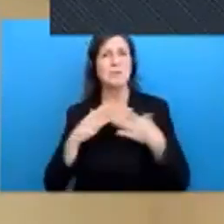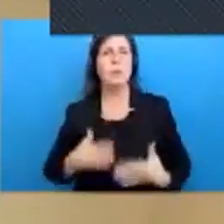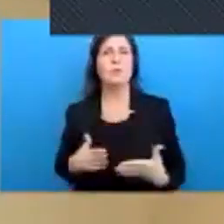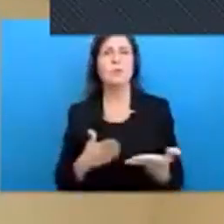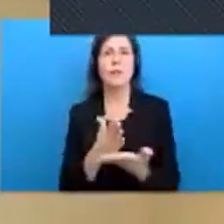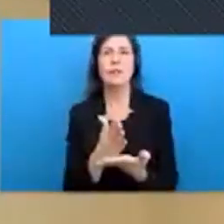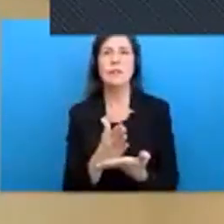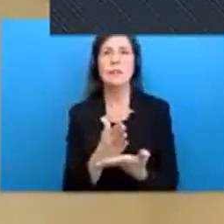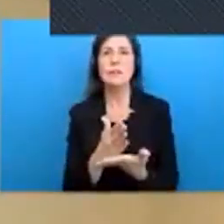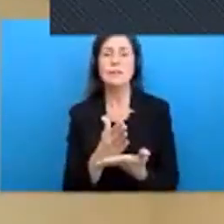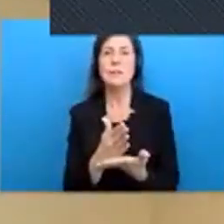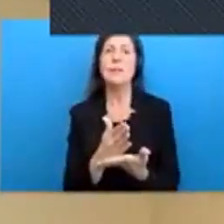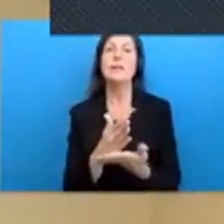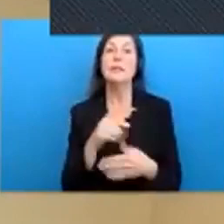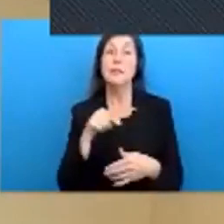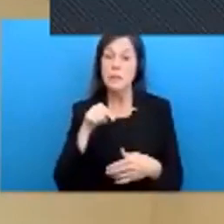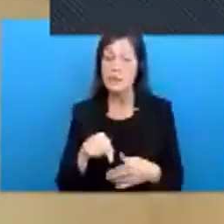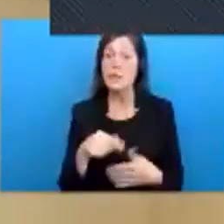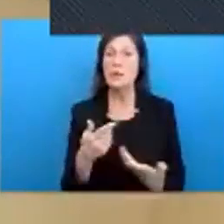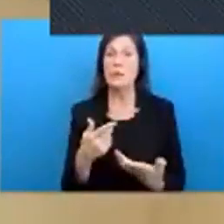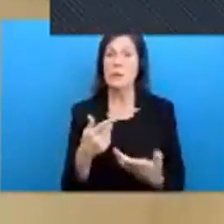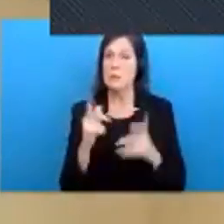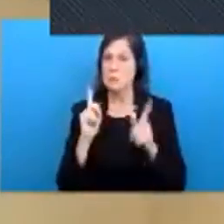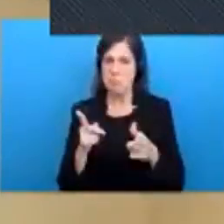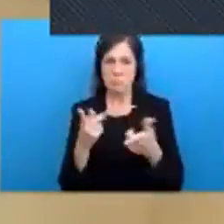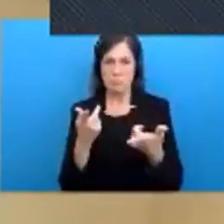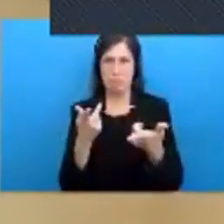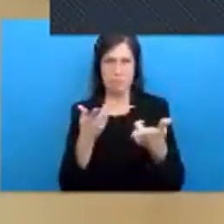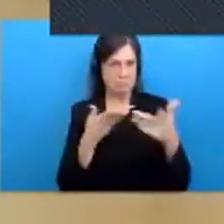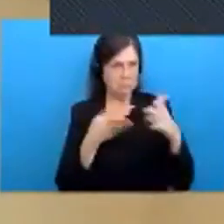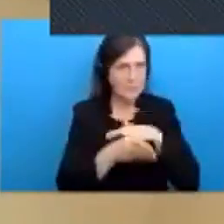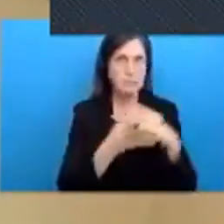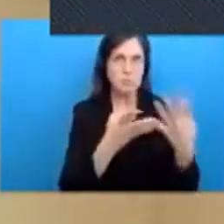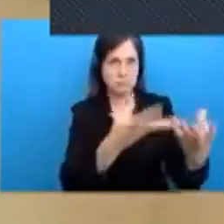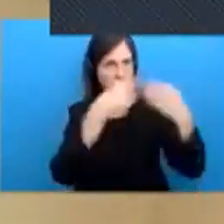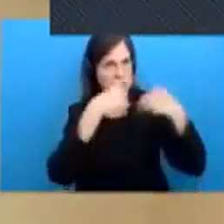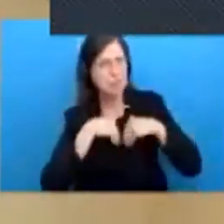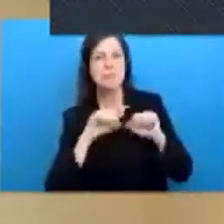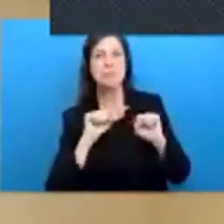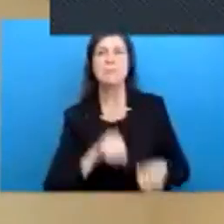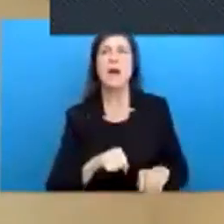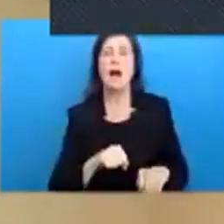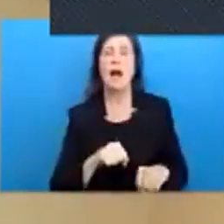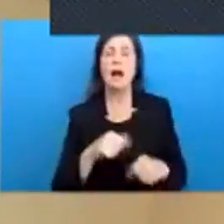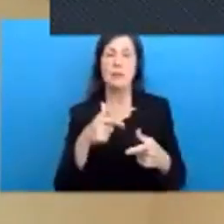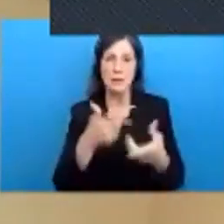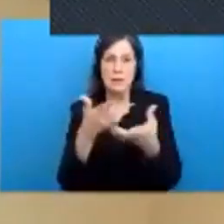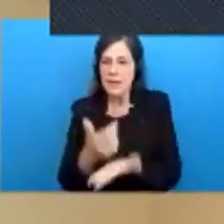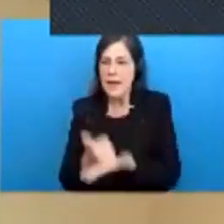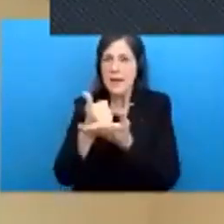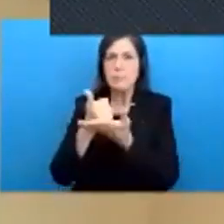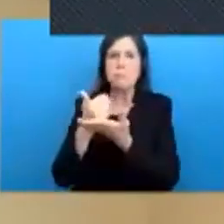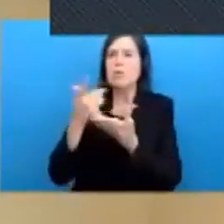realization of the human rights of people who are deaf school for special education. Uh just